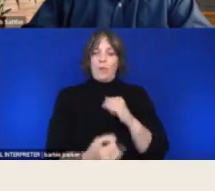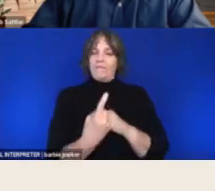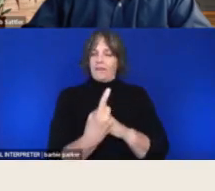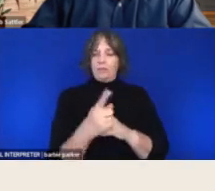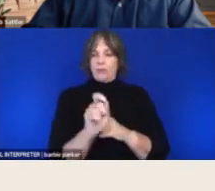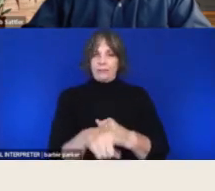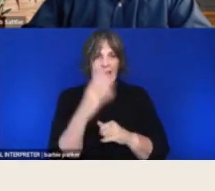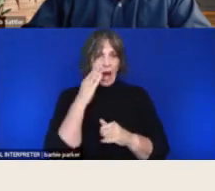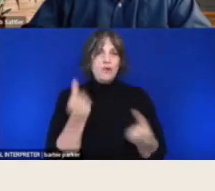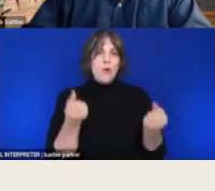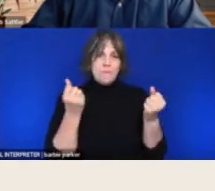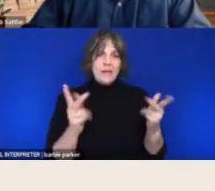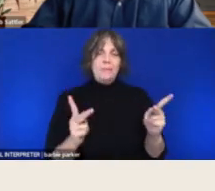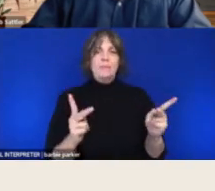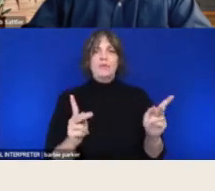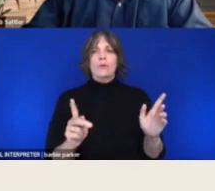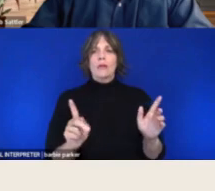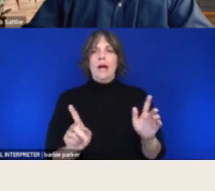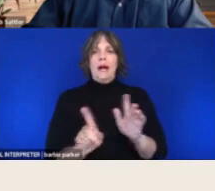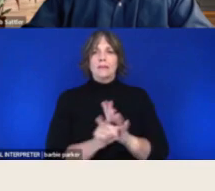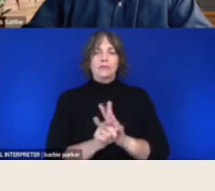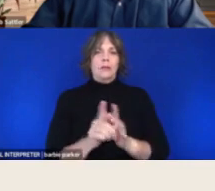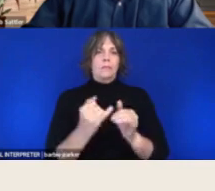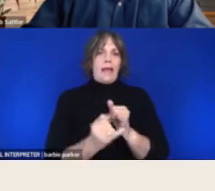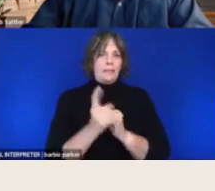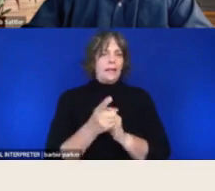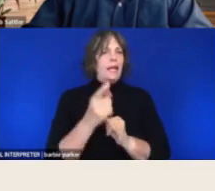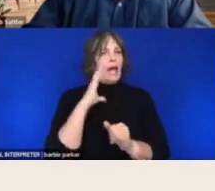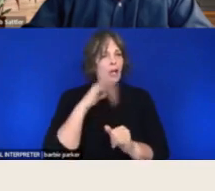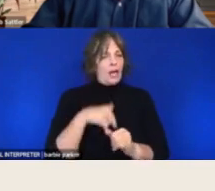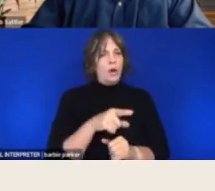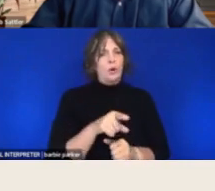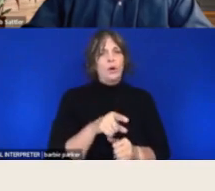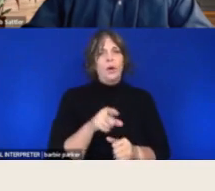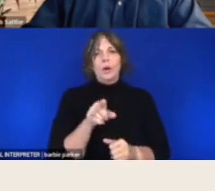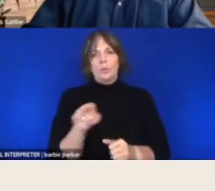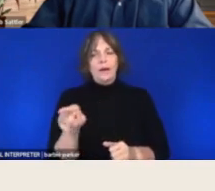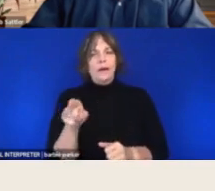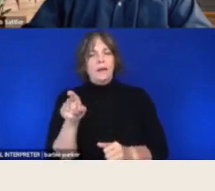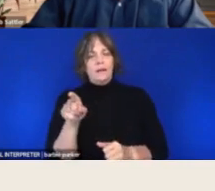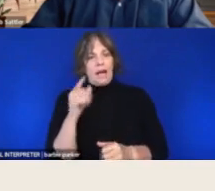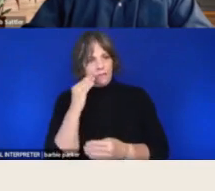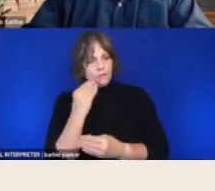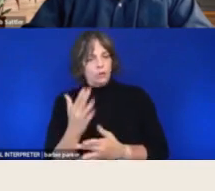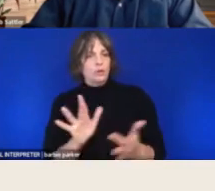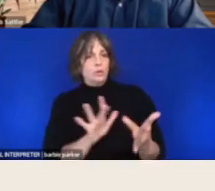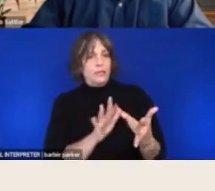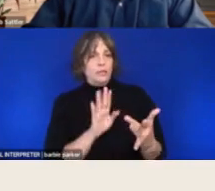many have come in last minute, and of course, we encourage you reach out to Bob, reach out to Alva, in case we aren't able to get to your exact question